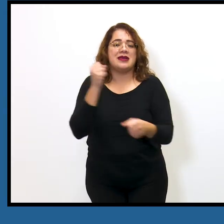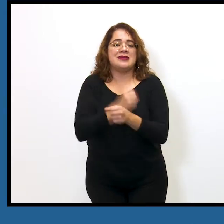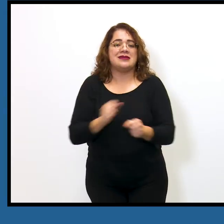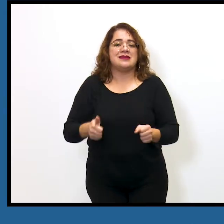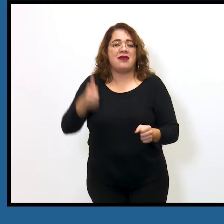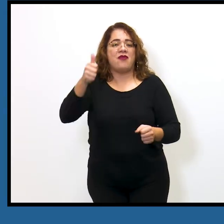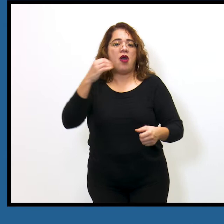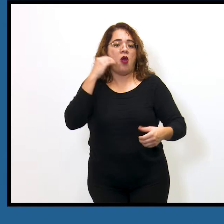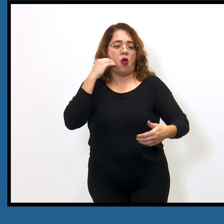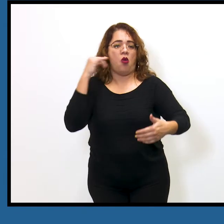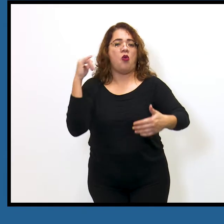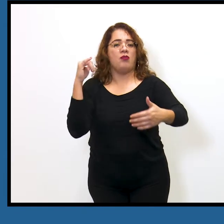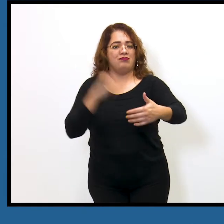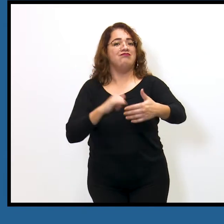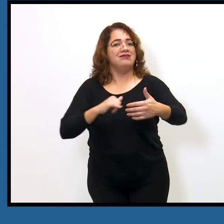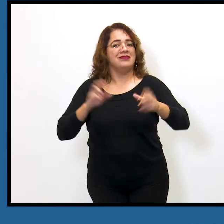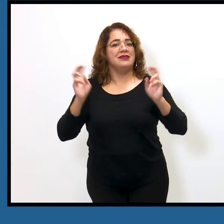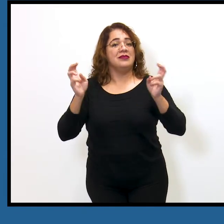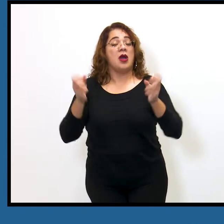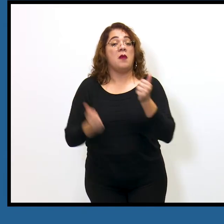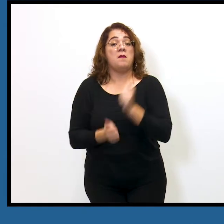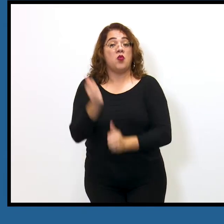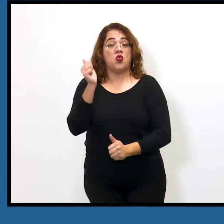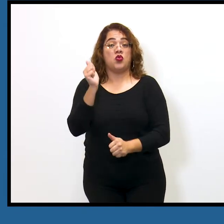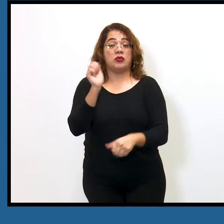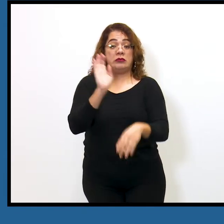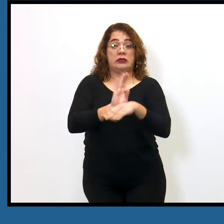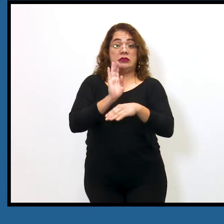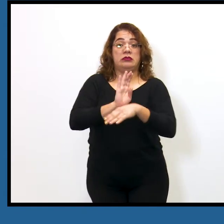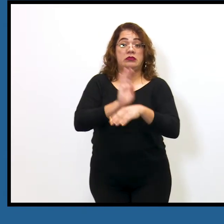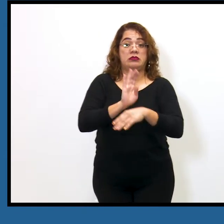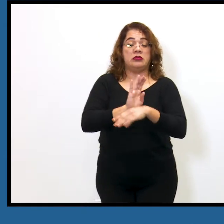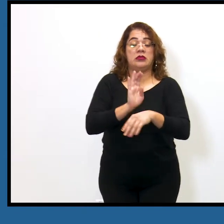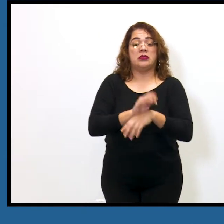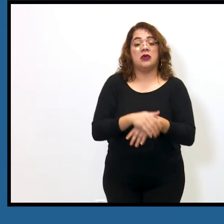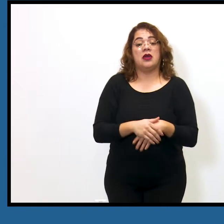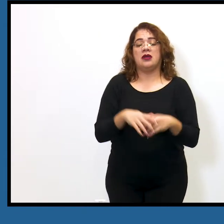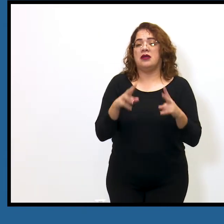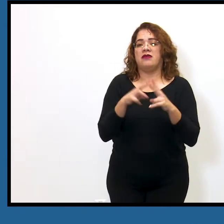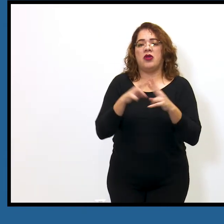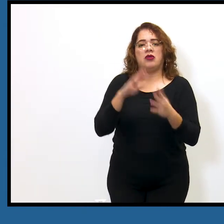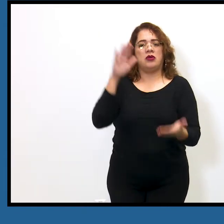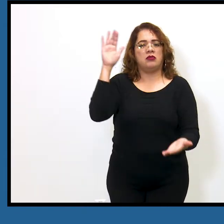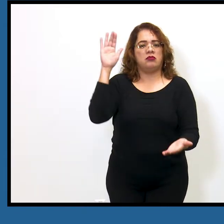you know that most of the businesses will have very reduced capacity or not be open